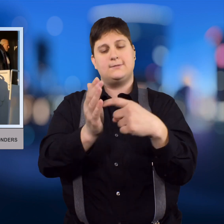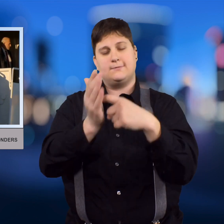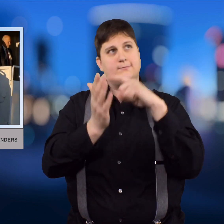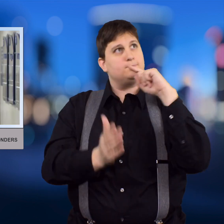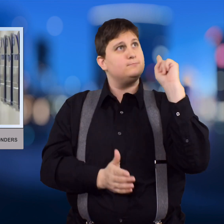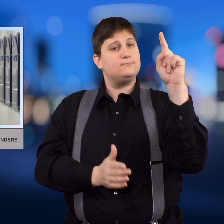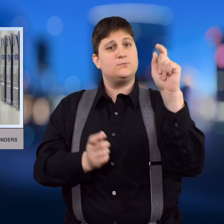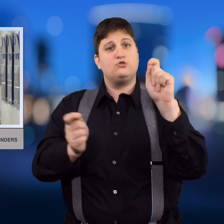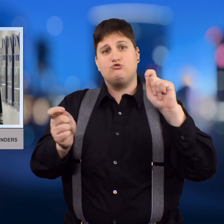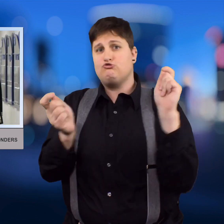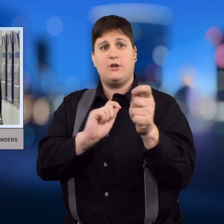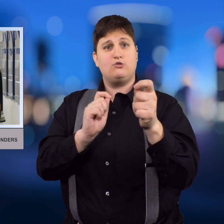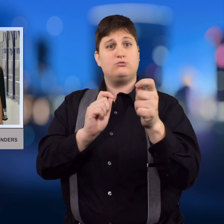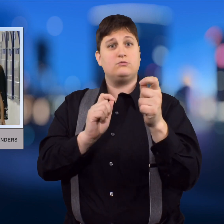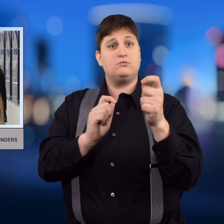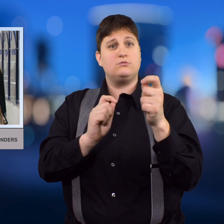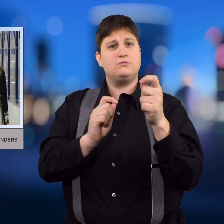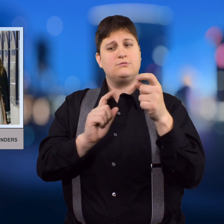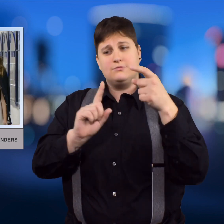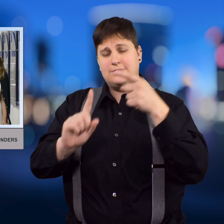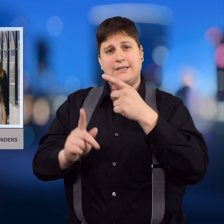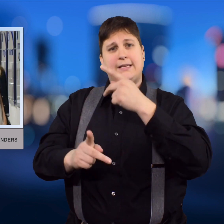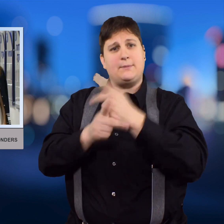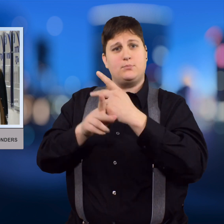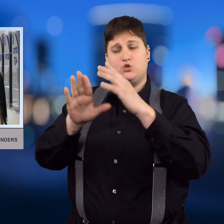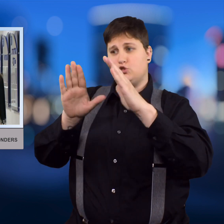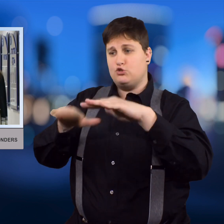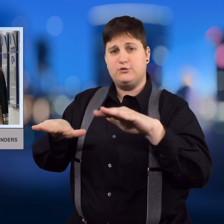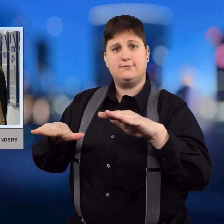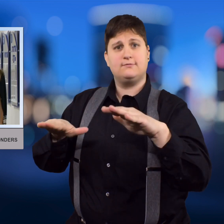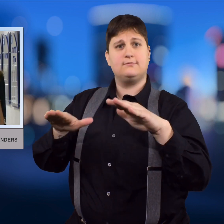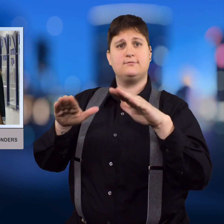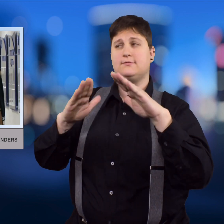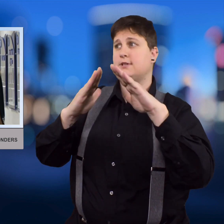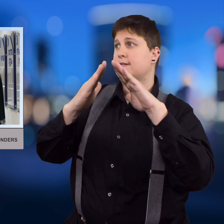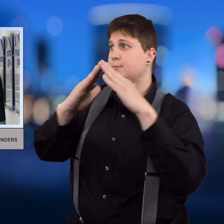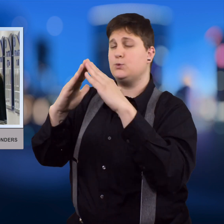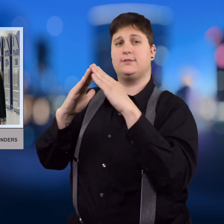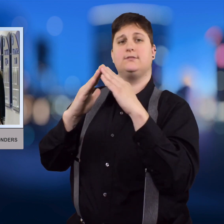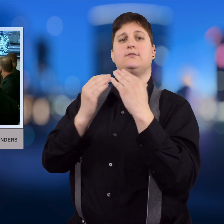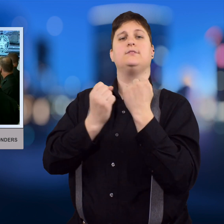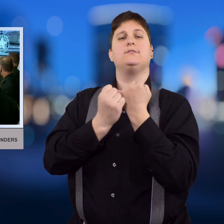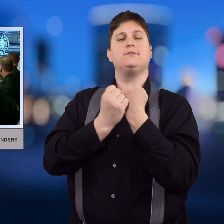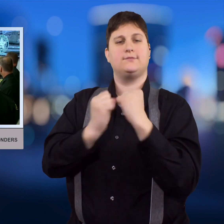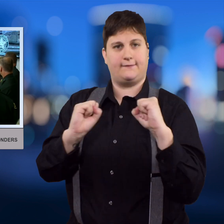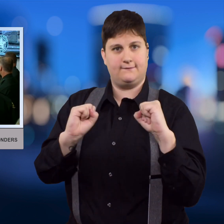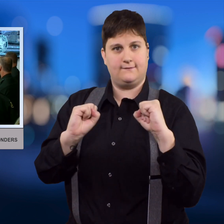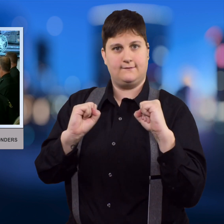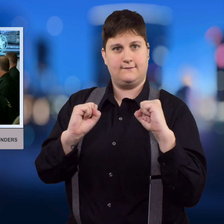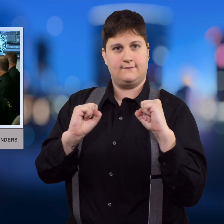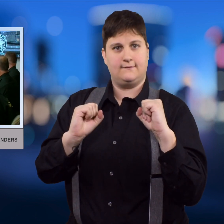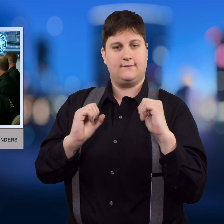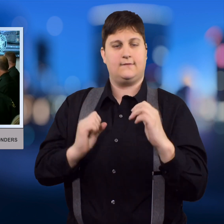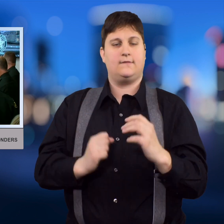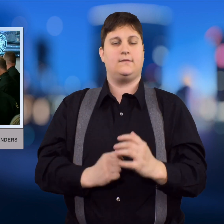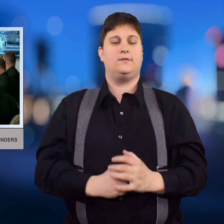They are demanding changes that will keep children and the community safe.